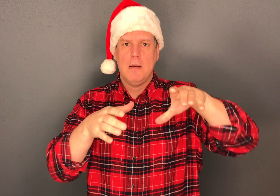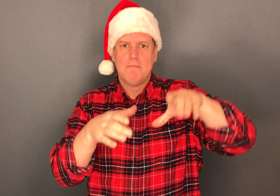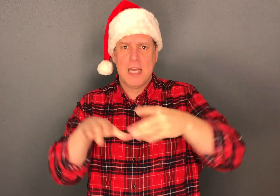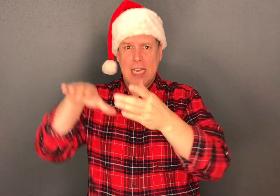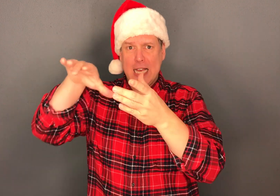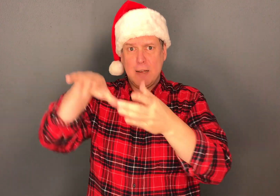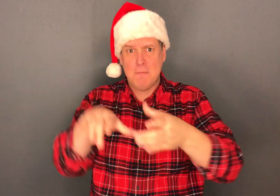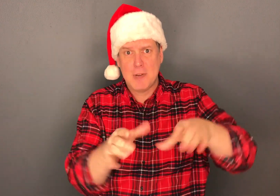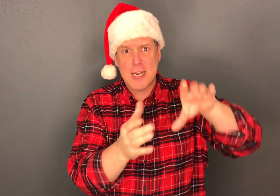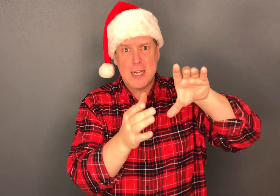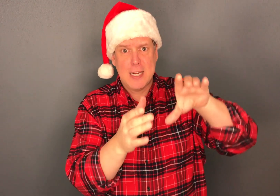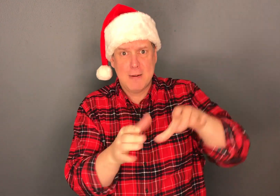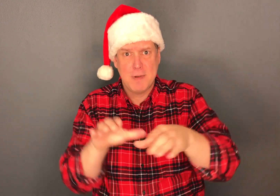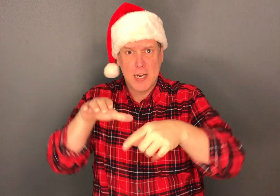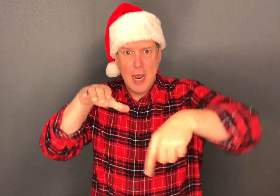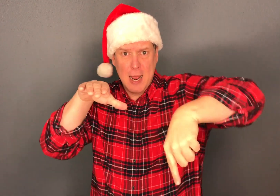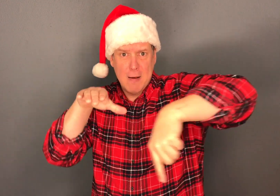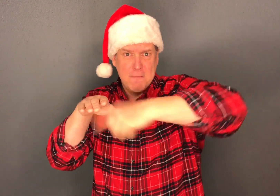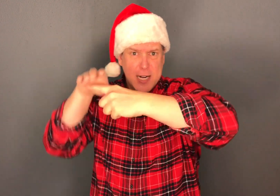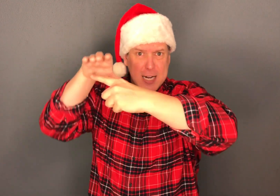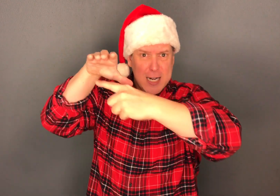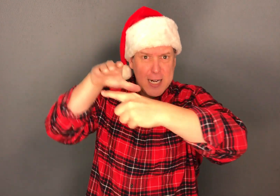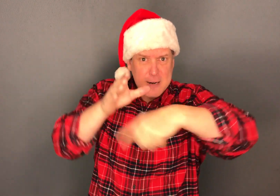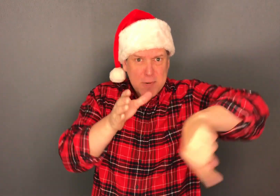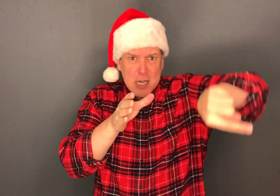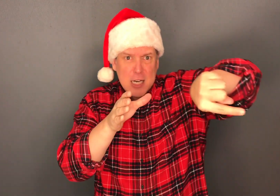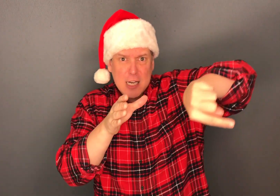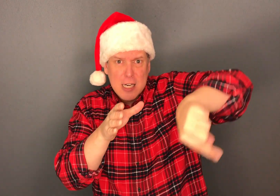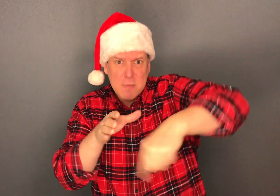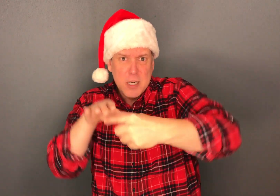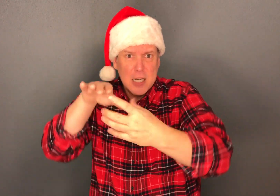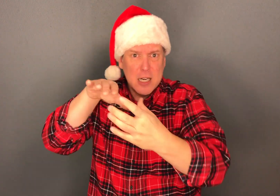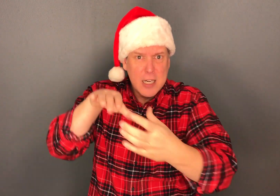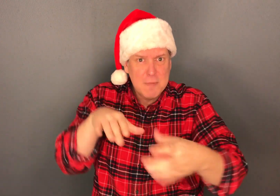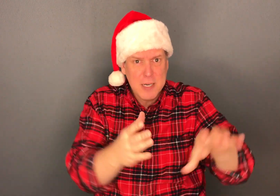the general sign bell looks like this but you can describe it in a variety of